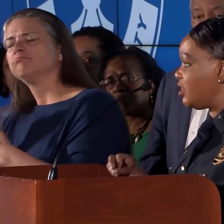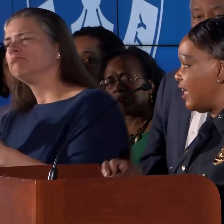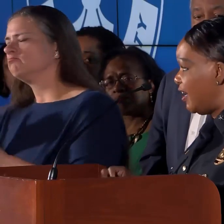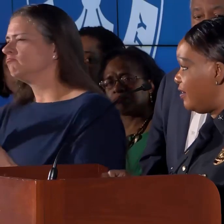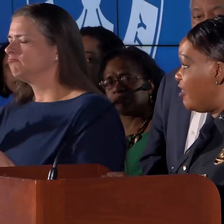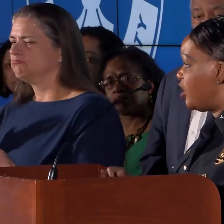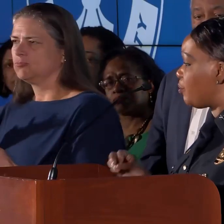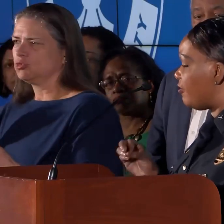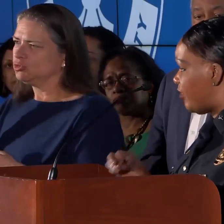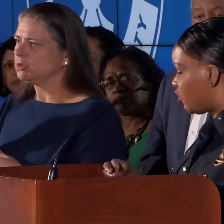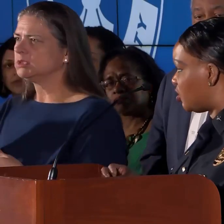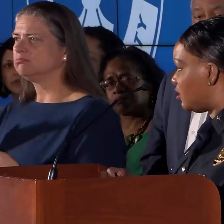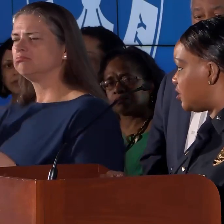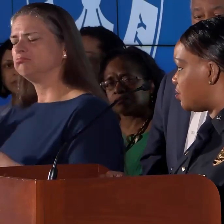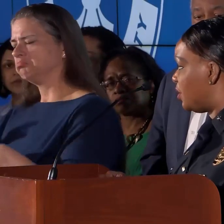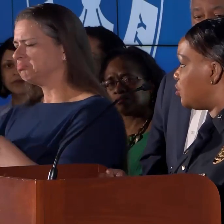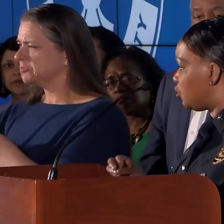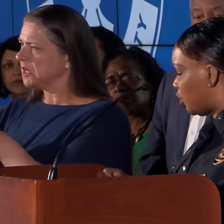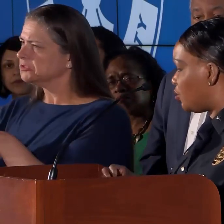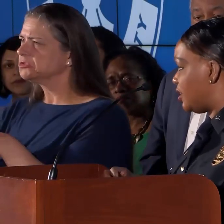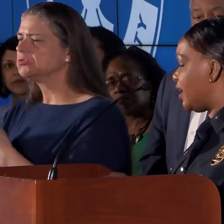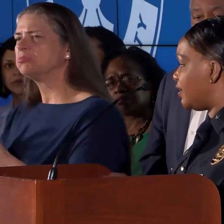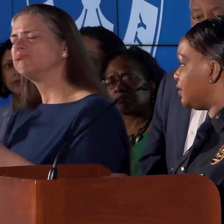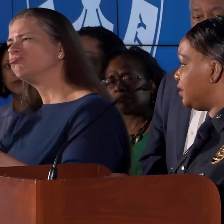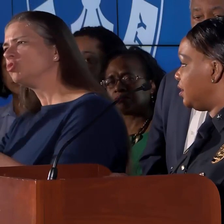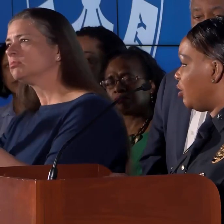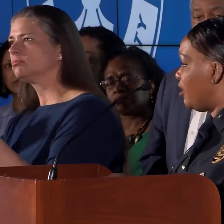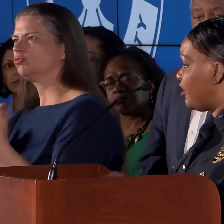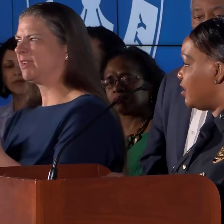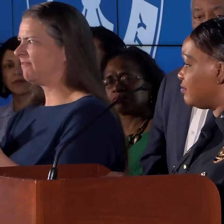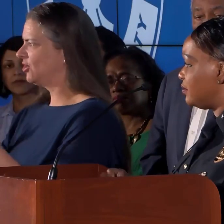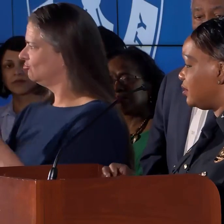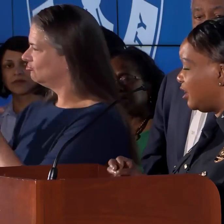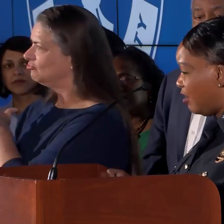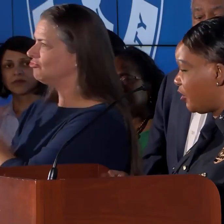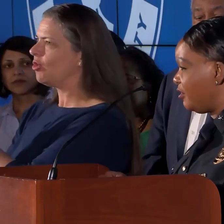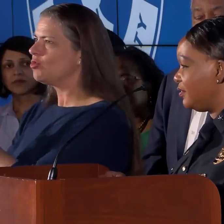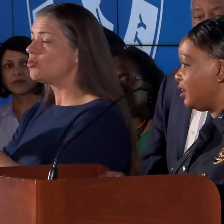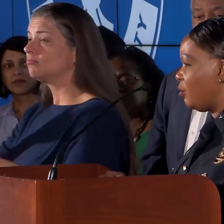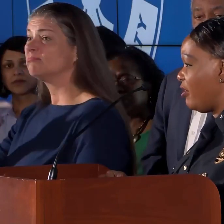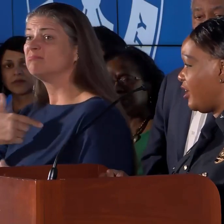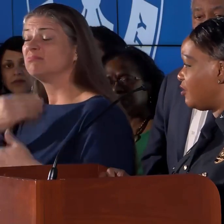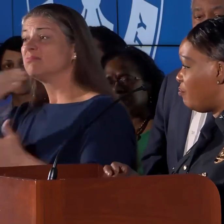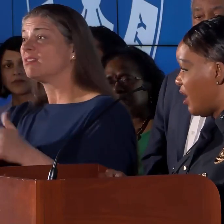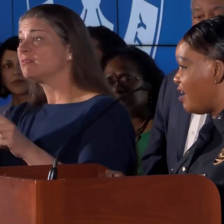today and their professionalism show today I want to thank the governor I want to thank the